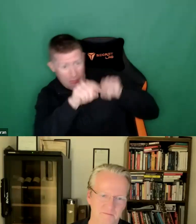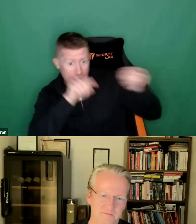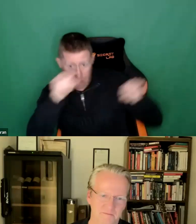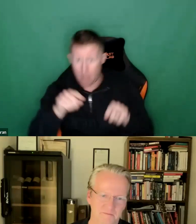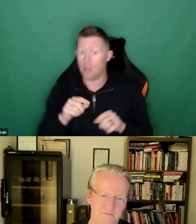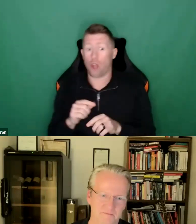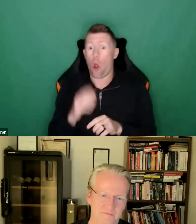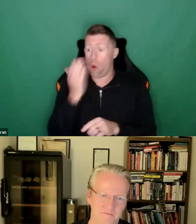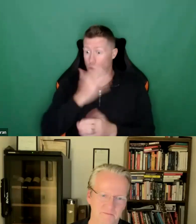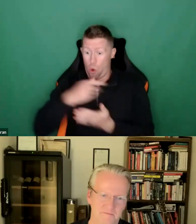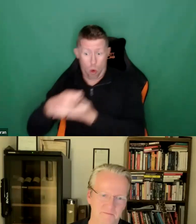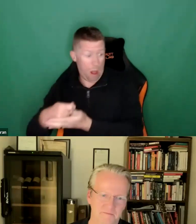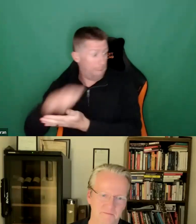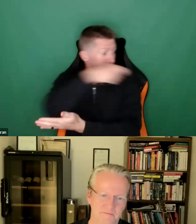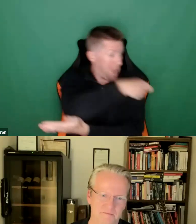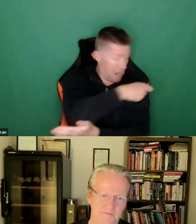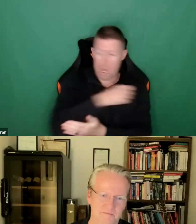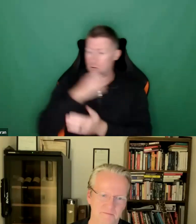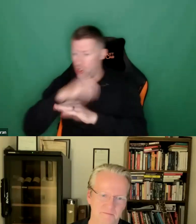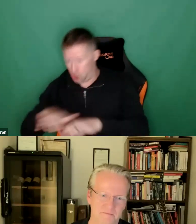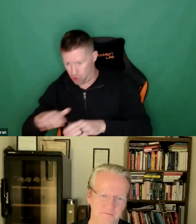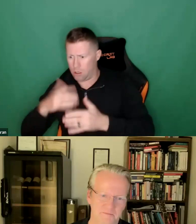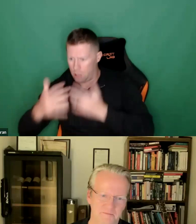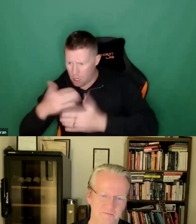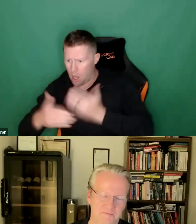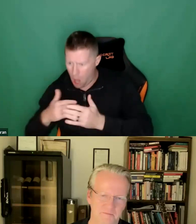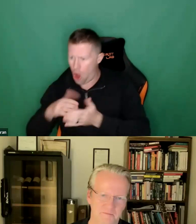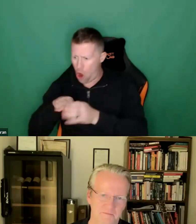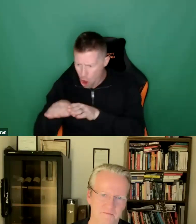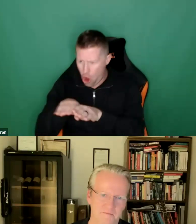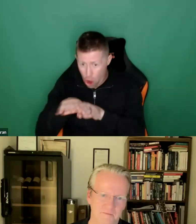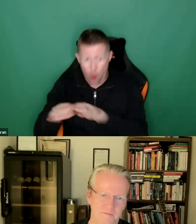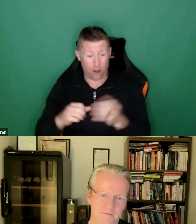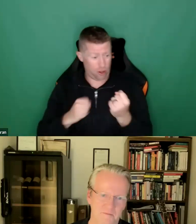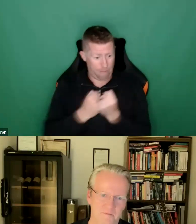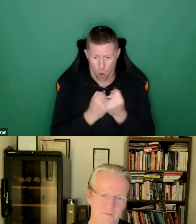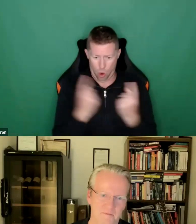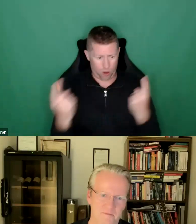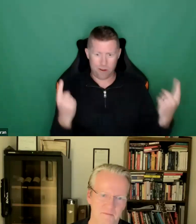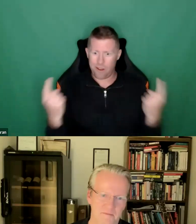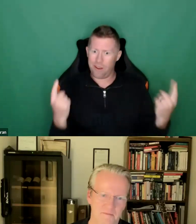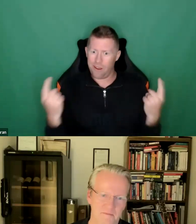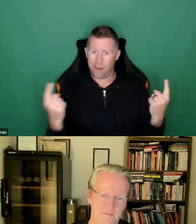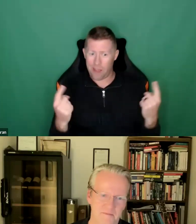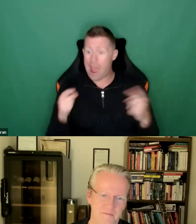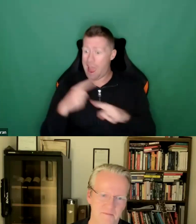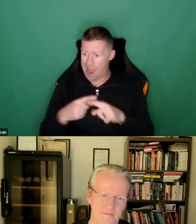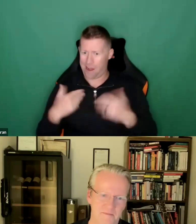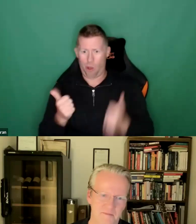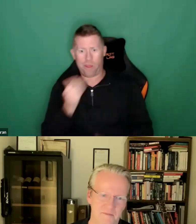and the kids are talking about where the food has come from. So it's creating an industry and the schools